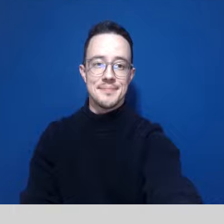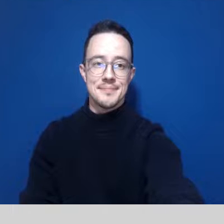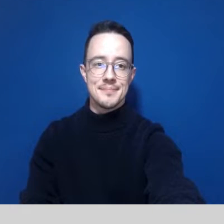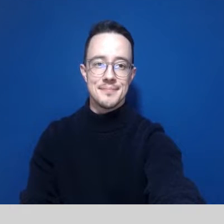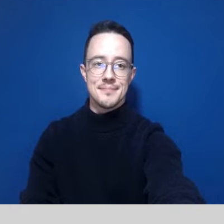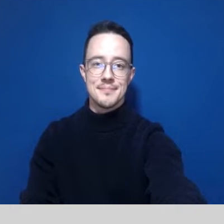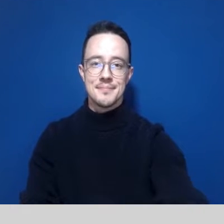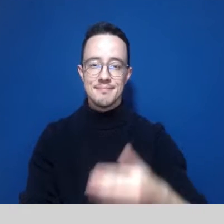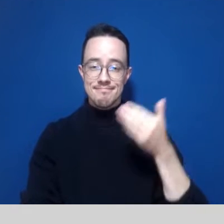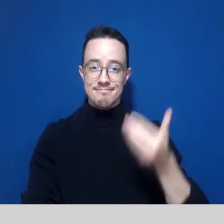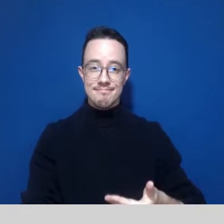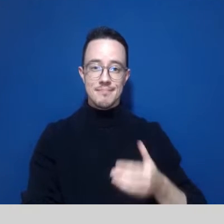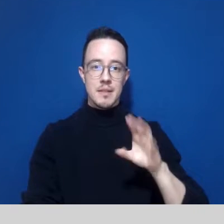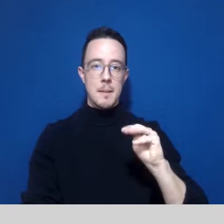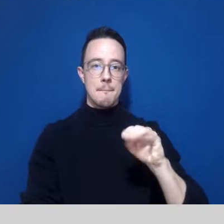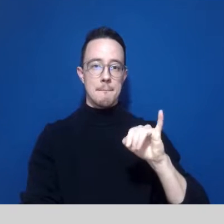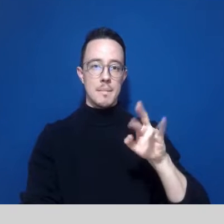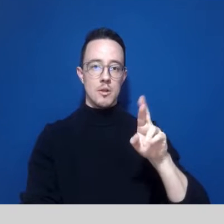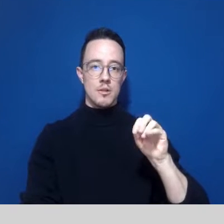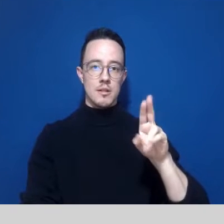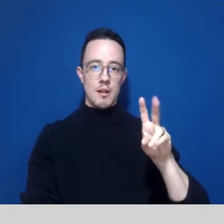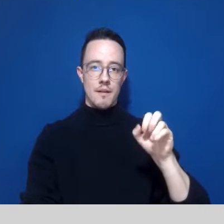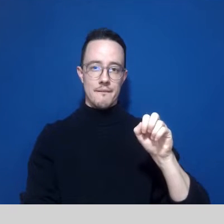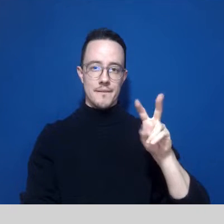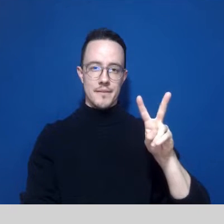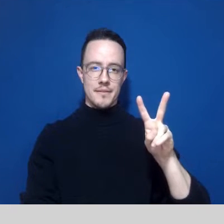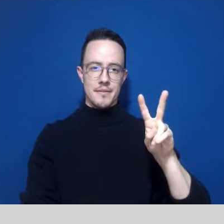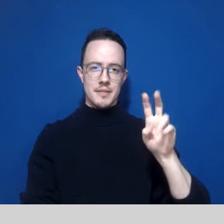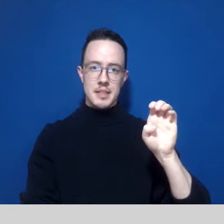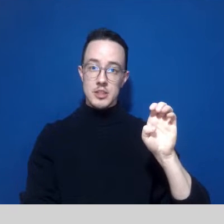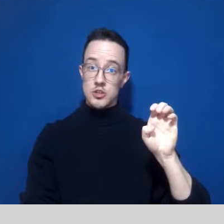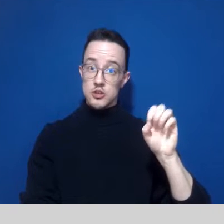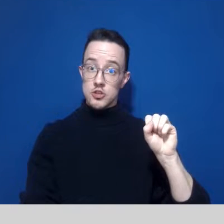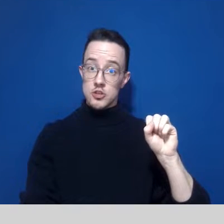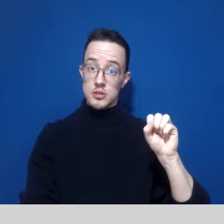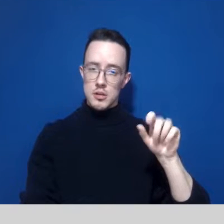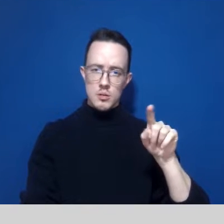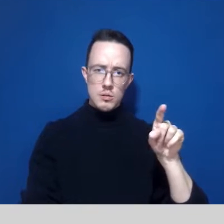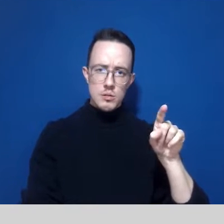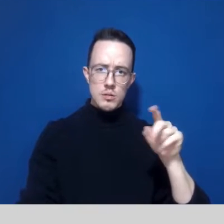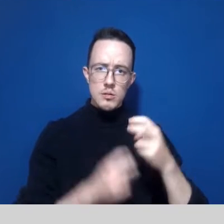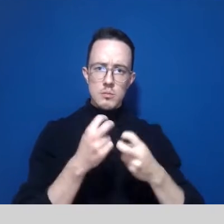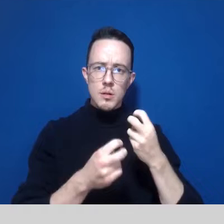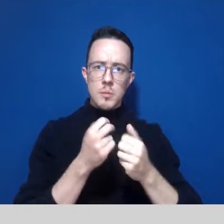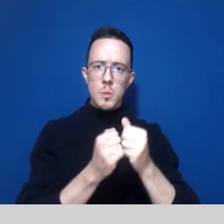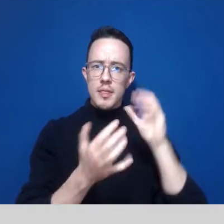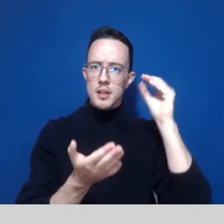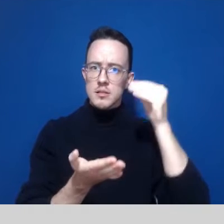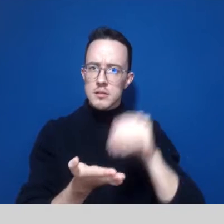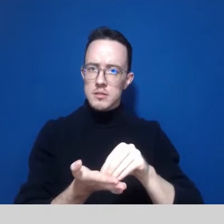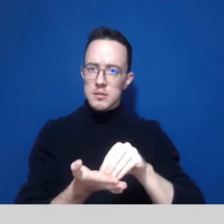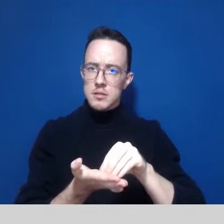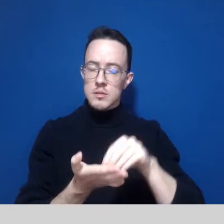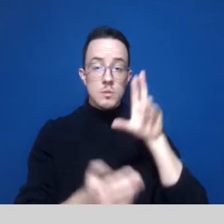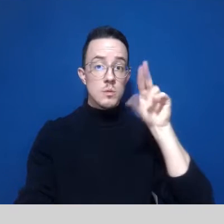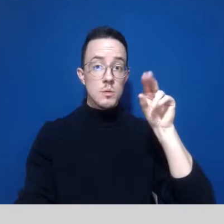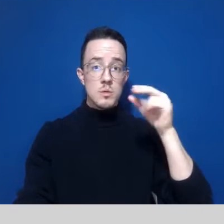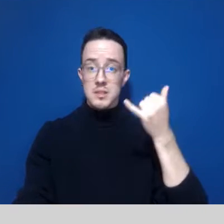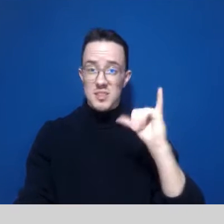`- Hi everyone, My name is Miroslav Šedivý. Wait, do we have a problem with the encoding?